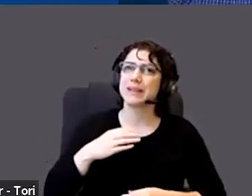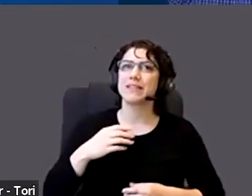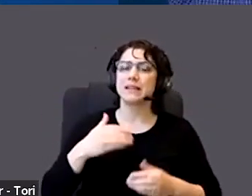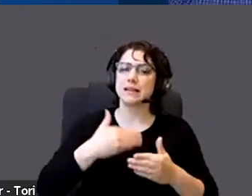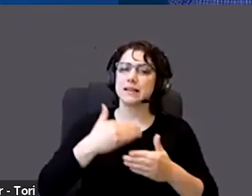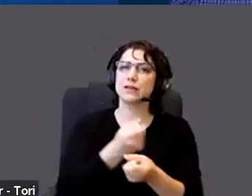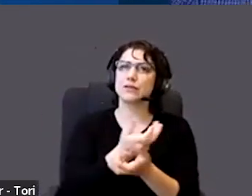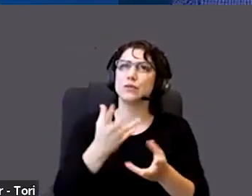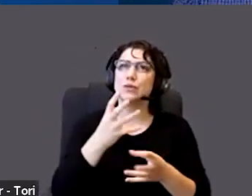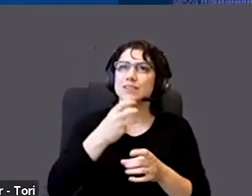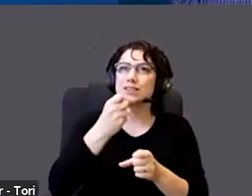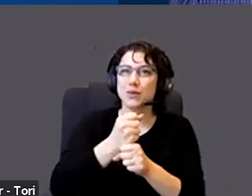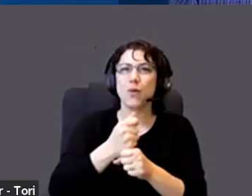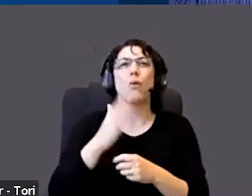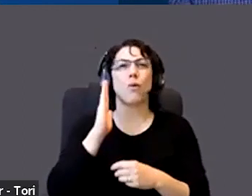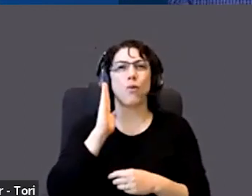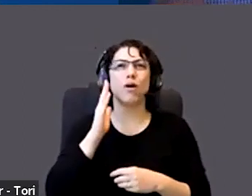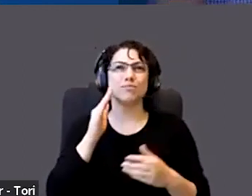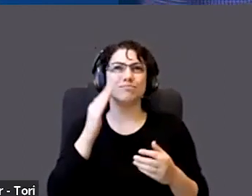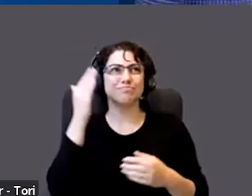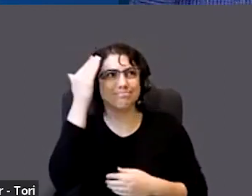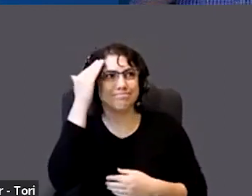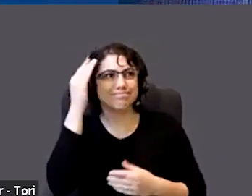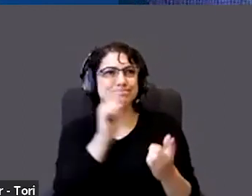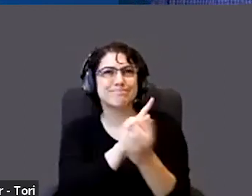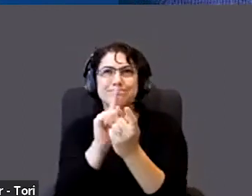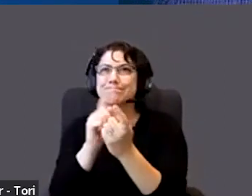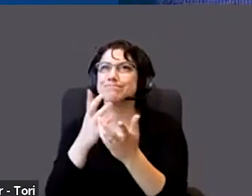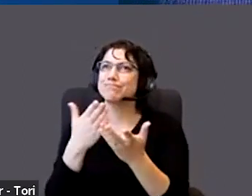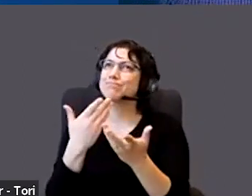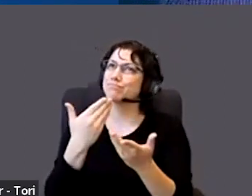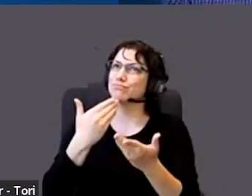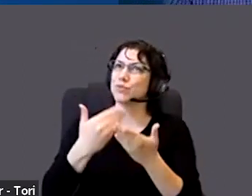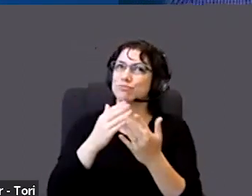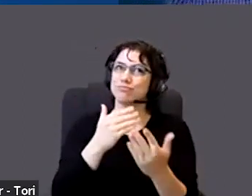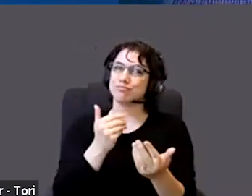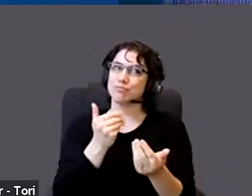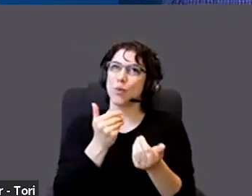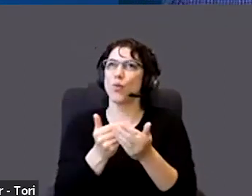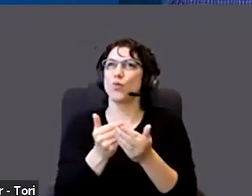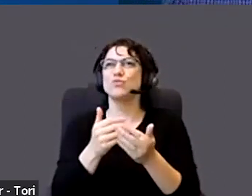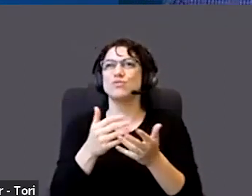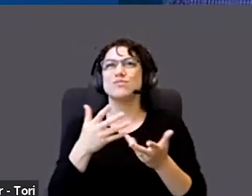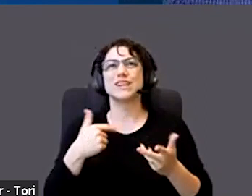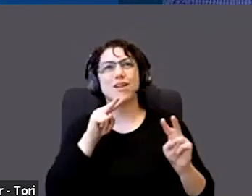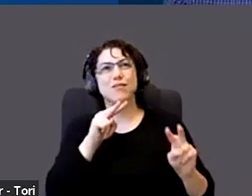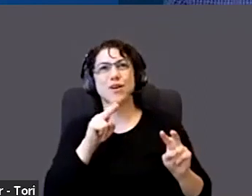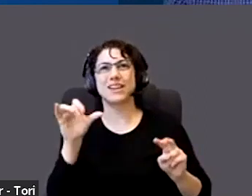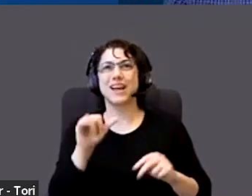to know each other very well, and I very much look forward to that. So with that, I will pass things back to you, Dr. Fleming,